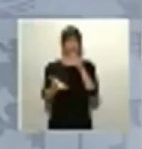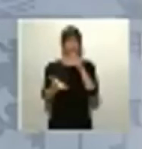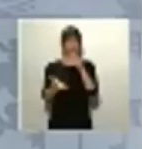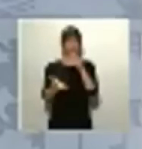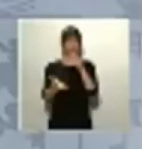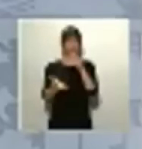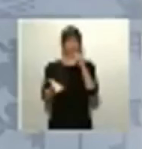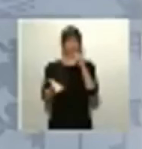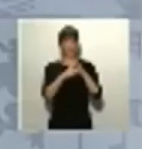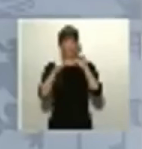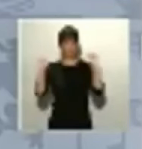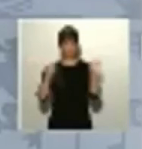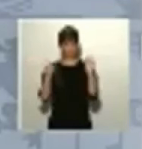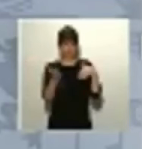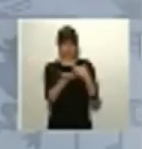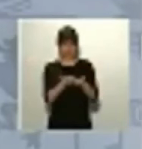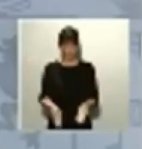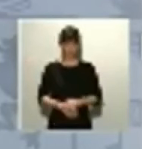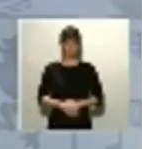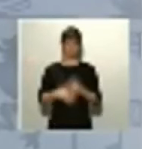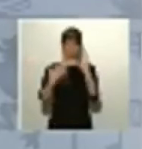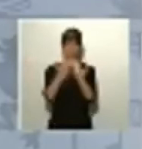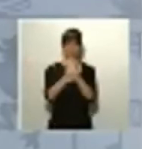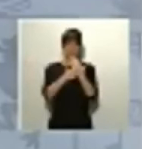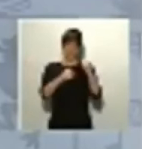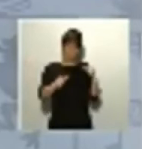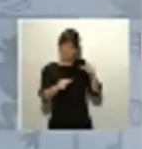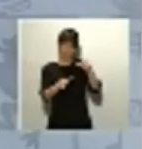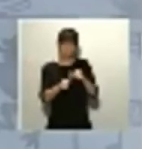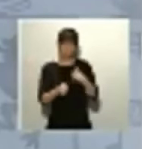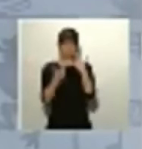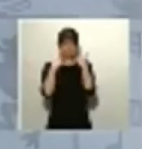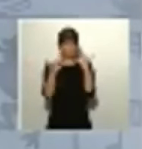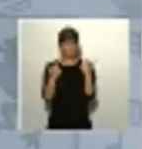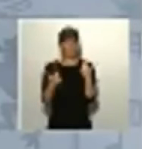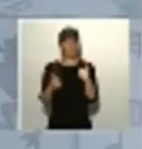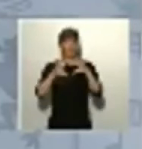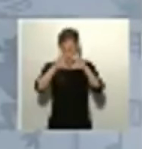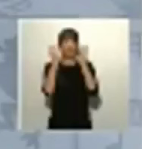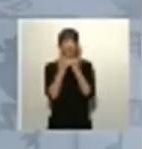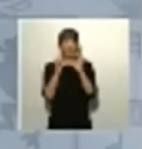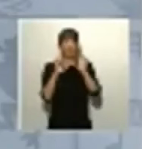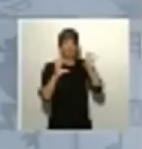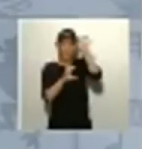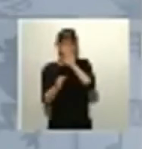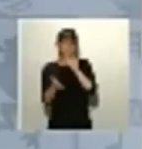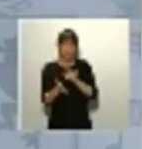I click Finish. PEDRO SÁNCHEZ: [Spanish language] In the last seven days, you can see how all countries worldwide have been suffering from this pandemic.